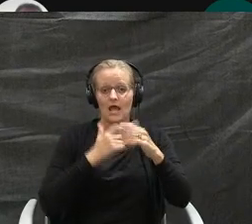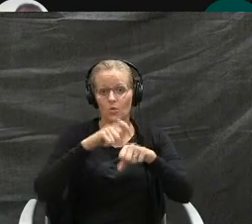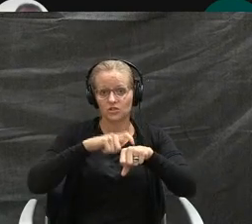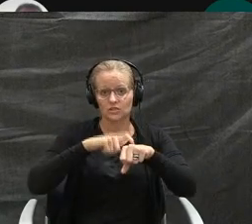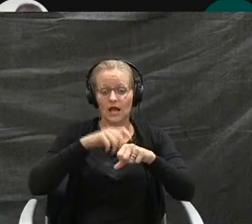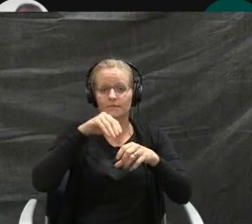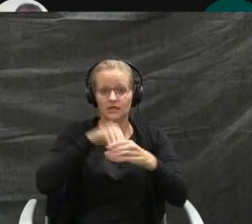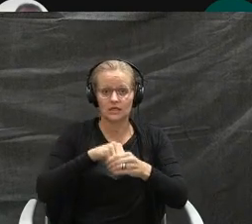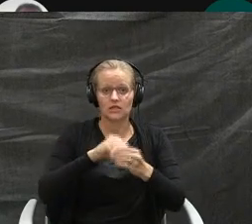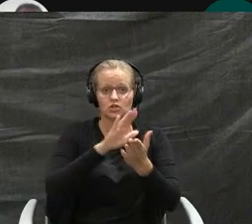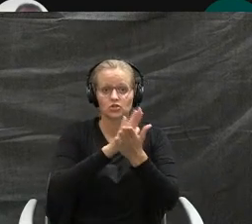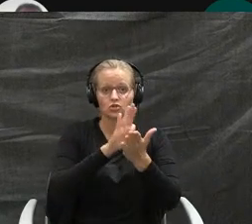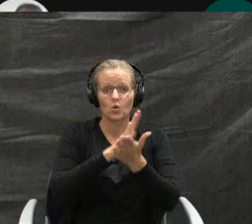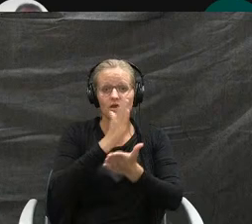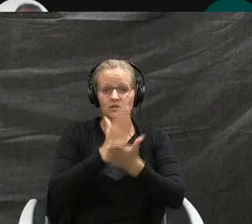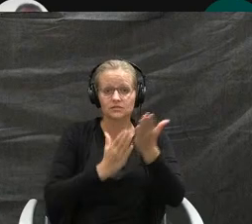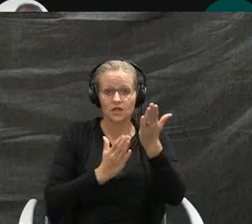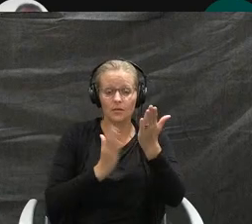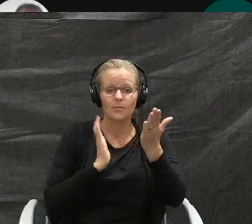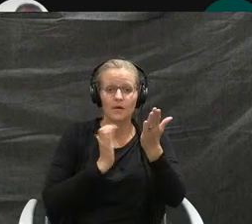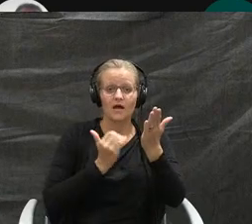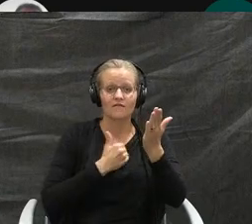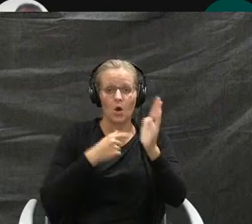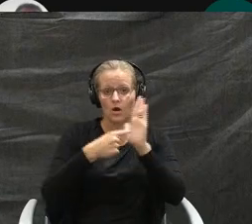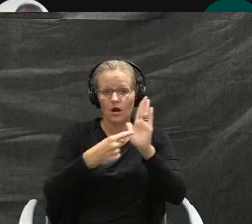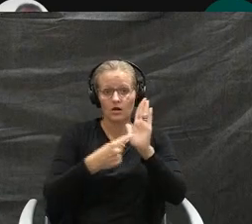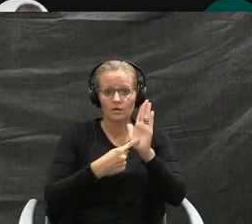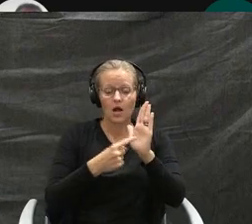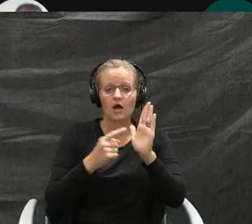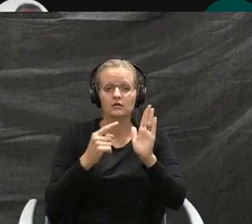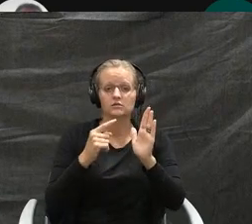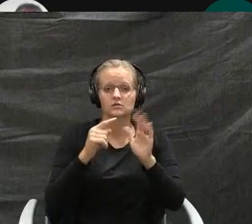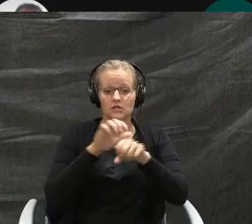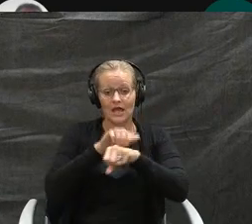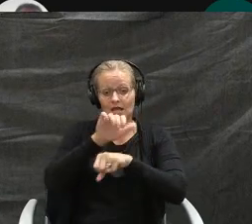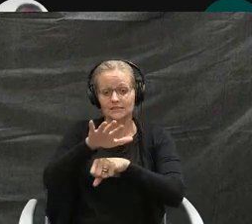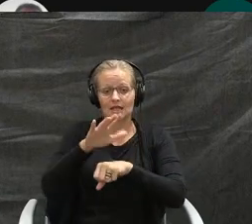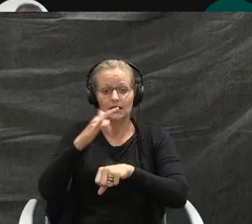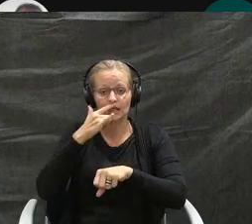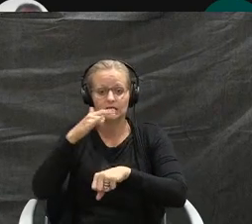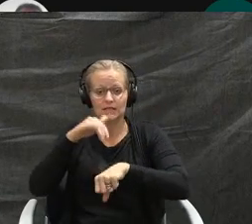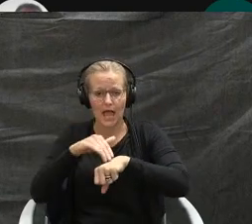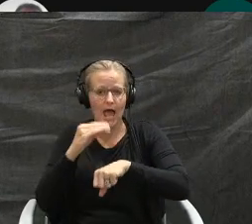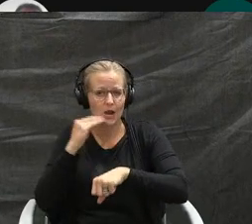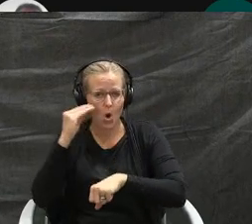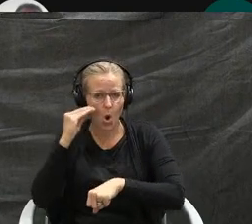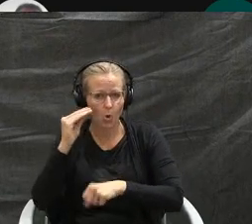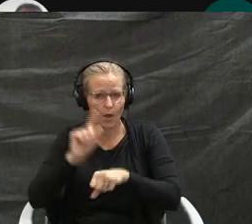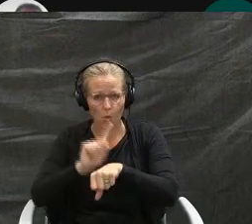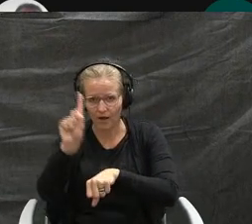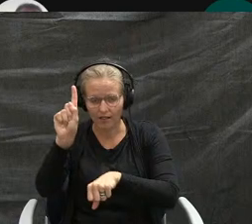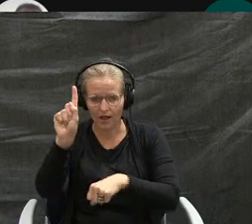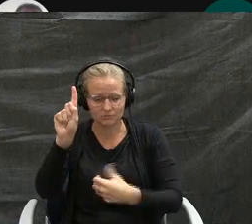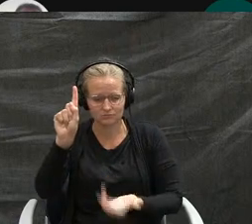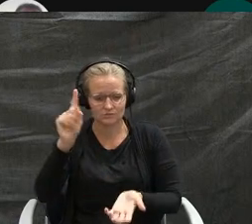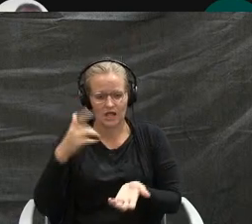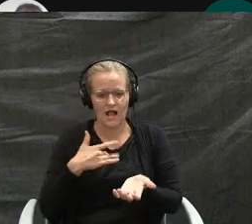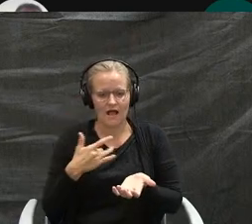at 1:00 o'clock, and I felt like if you're going to get kids in school having their in school all day and be able to really maximize the interaction with